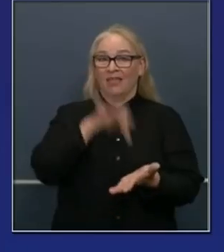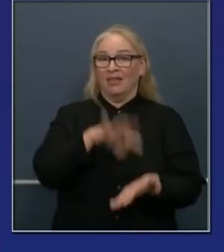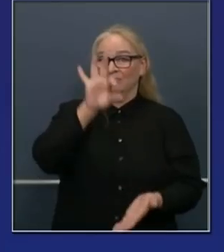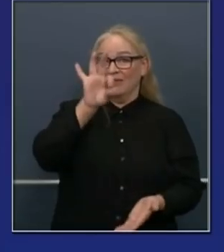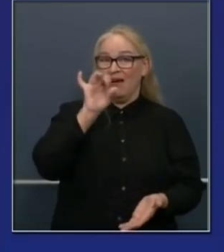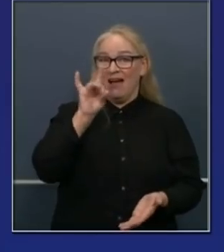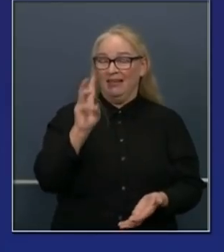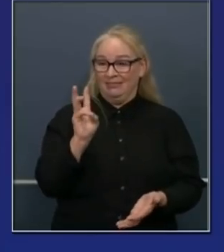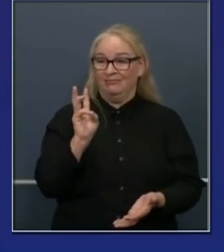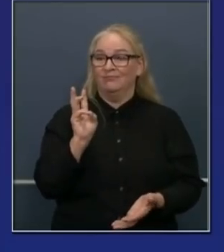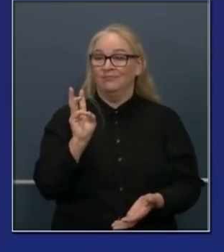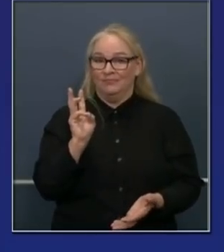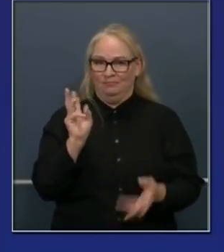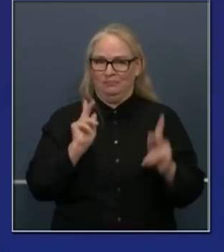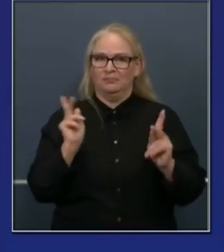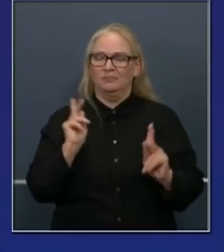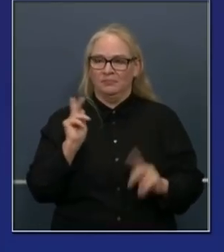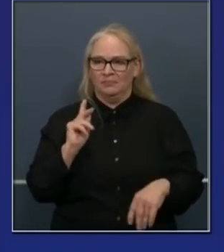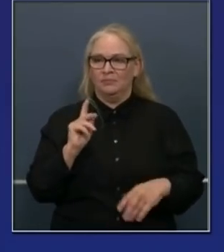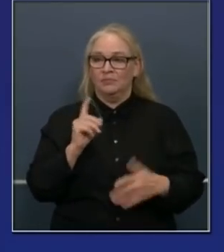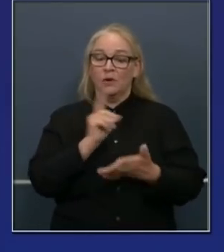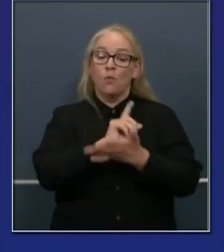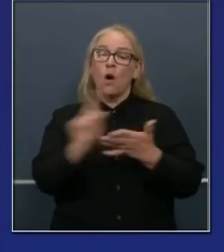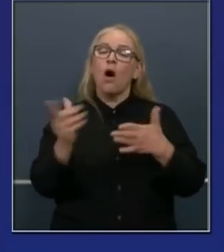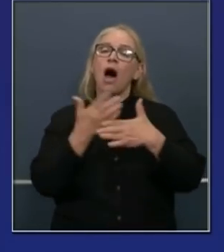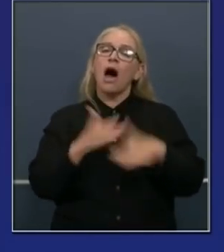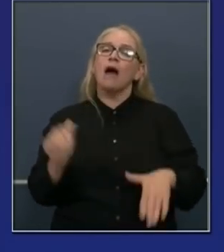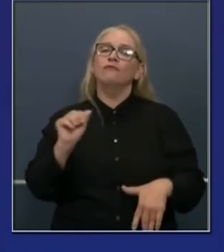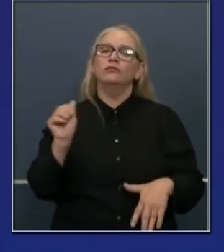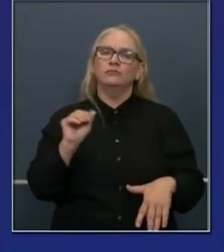YOU'LL SEE THE NUMBER, 9, 986 INDIVIDUALS TESTED POSITIVE FOR COVID-19.